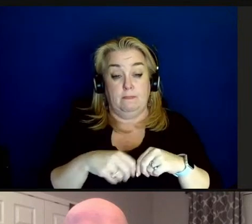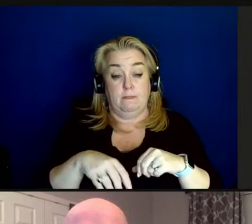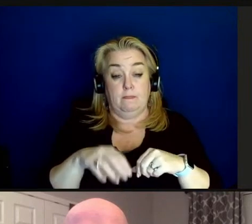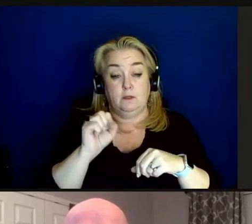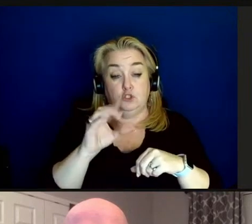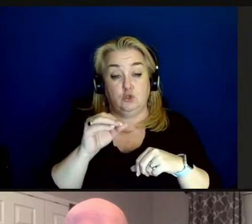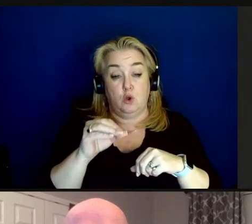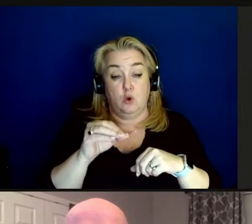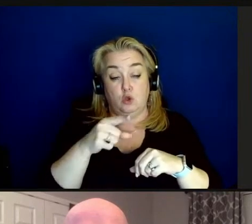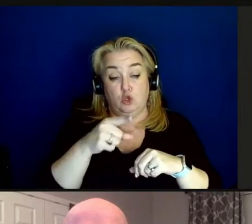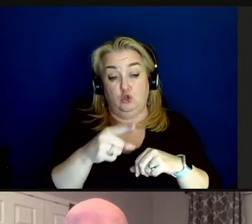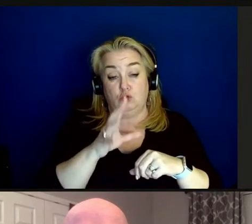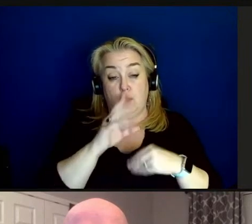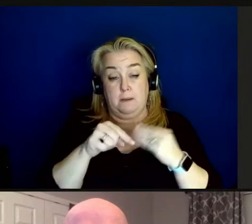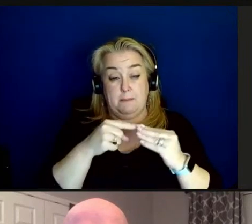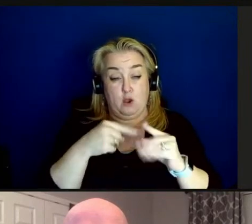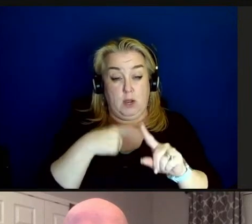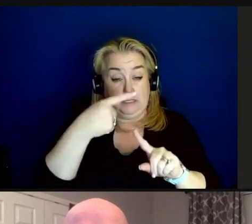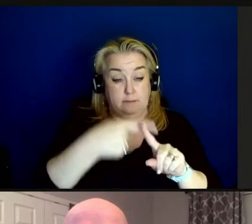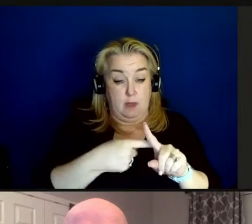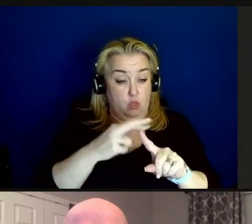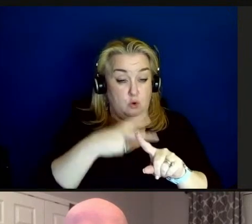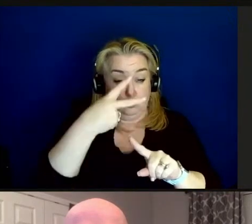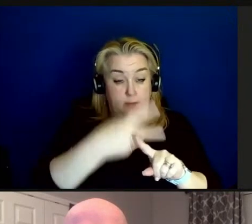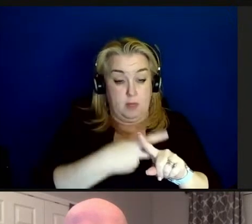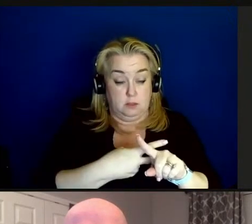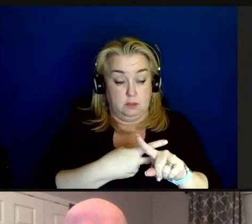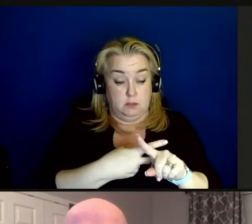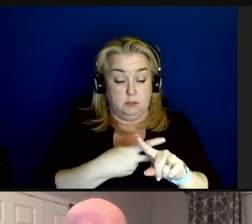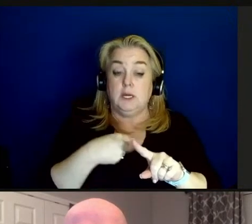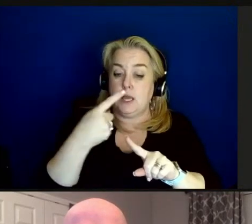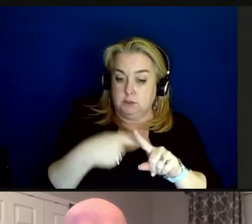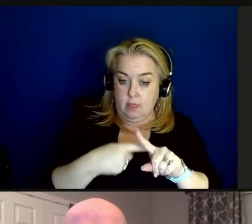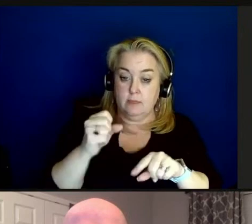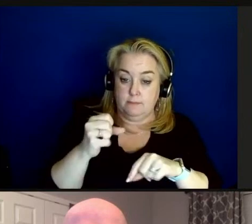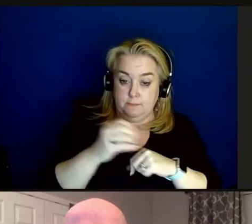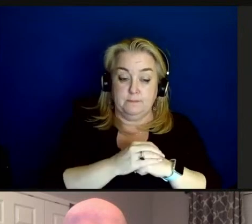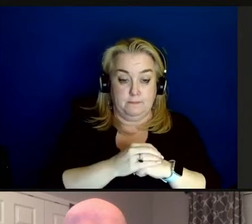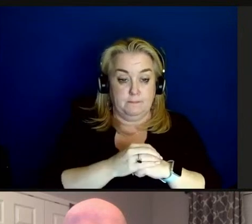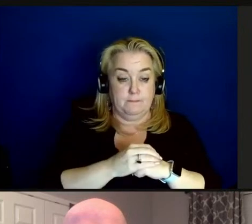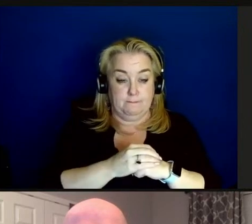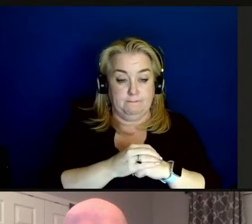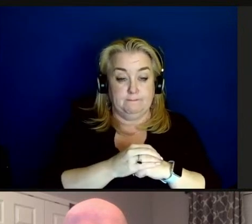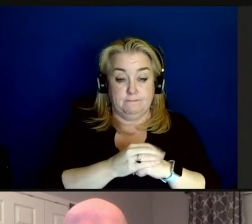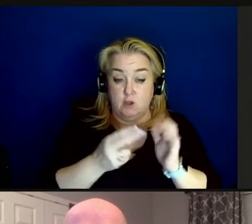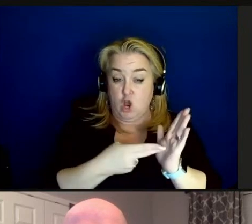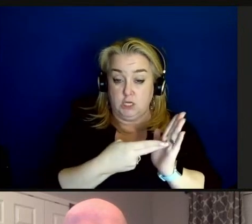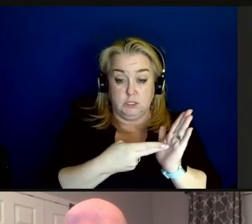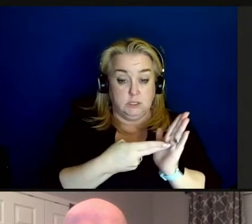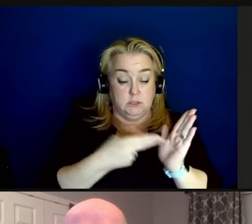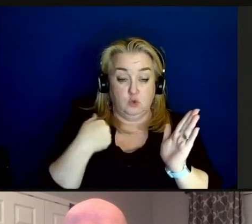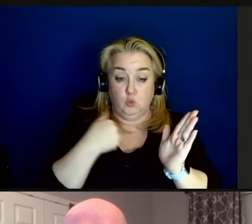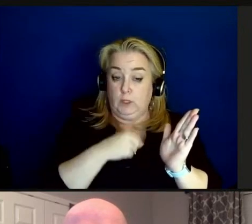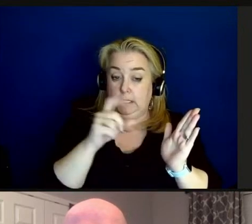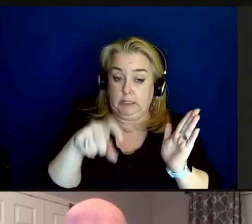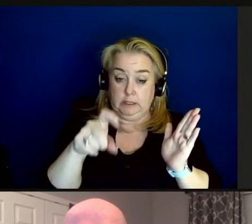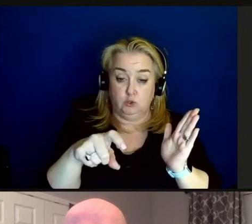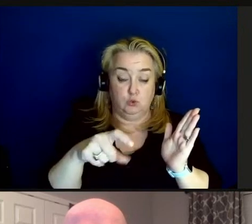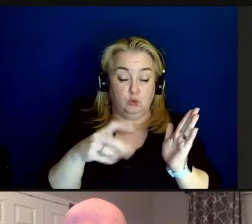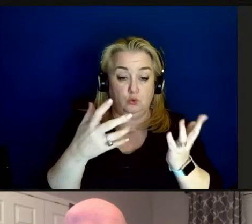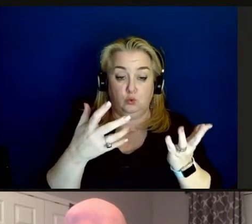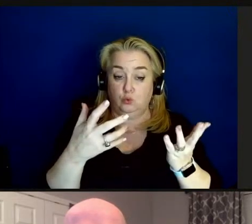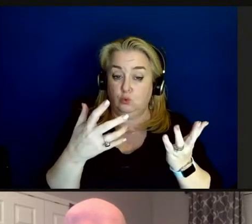TONIGHT SOME INTERESTING AND